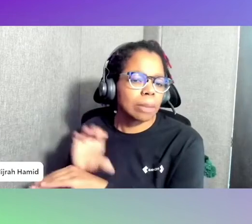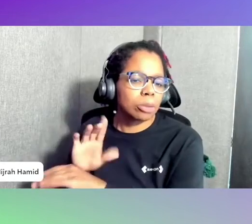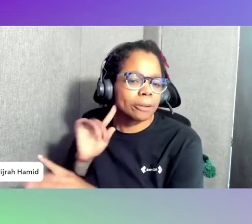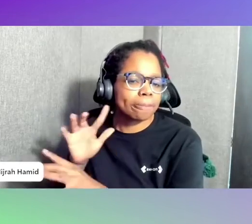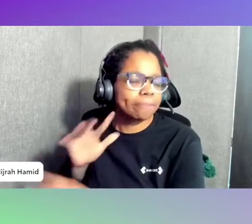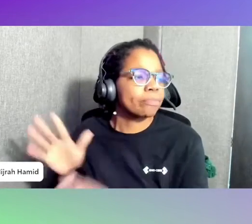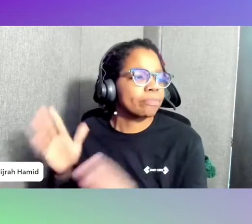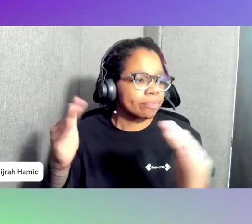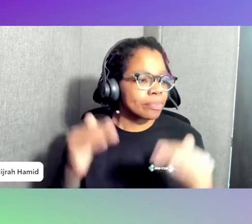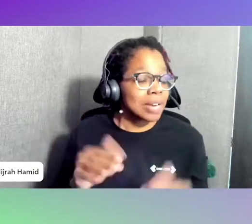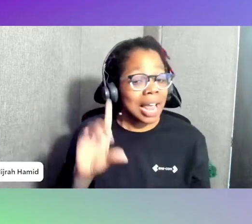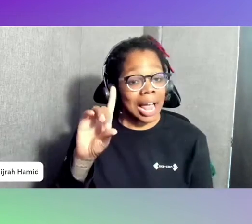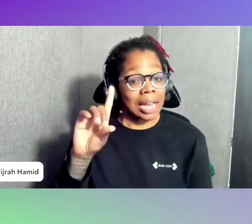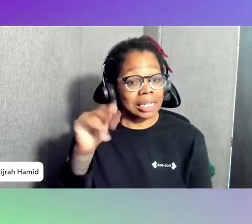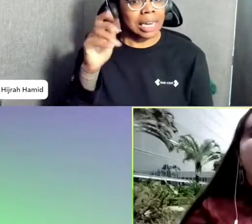information.